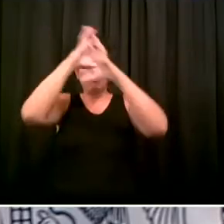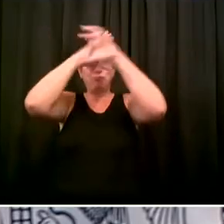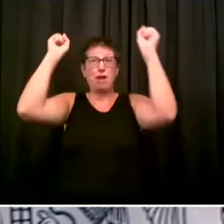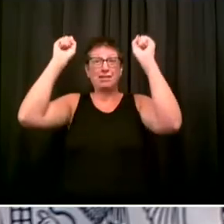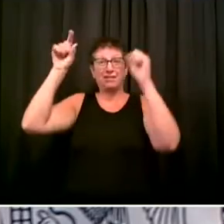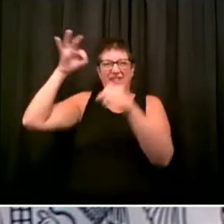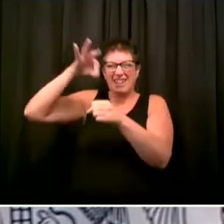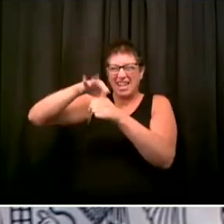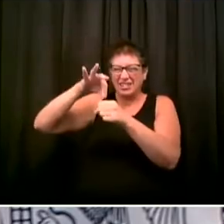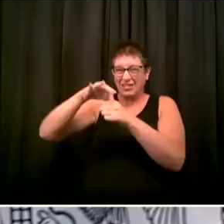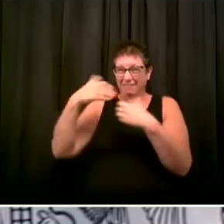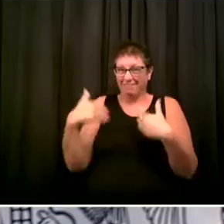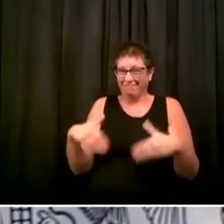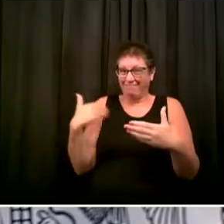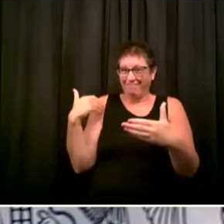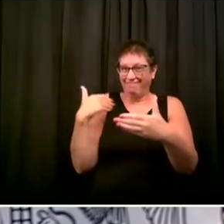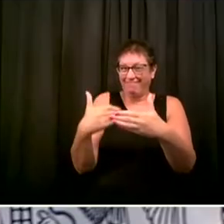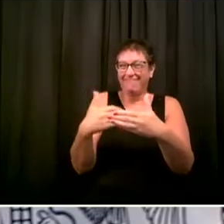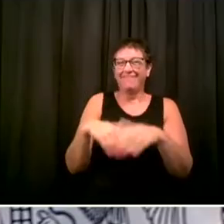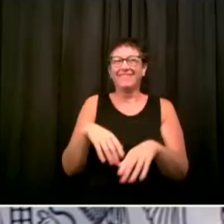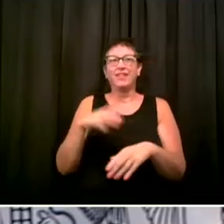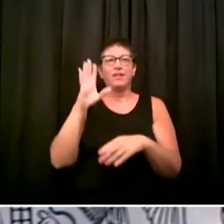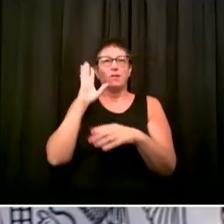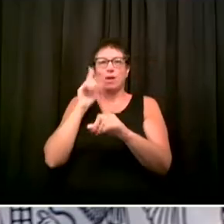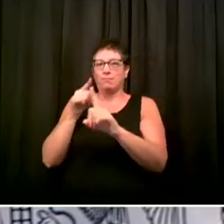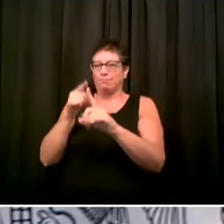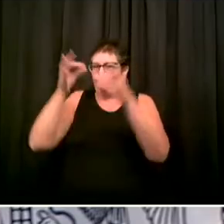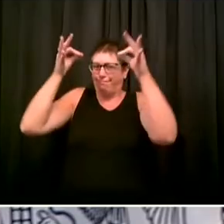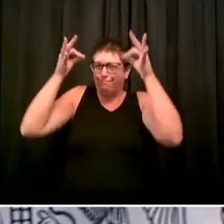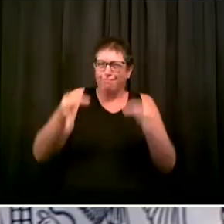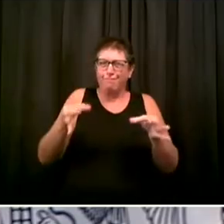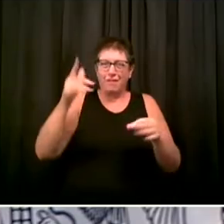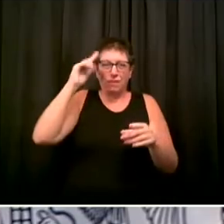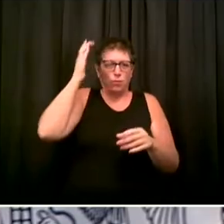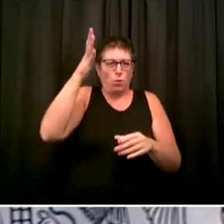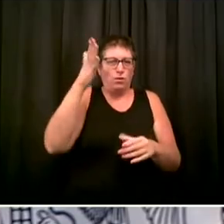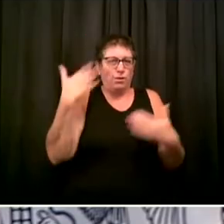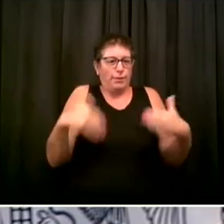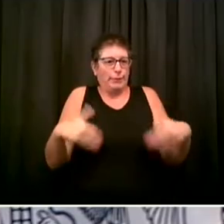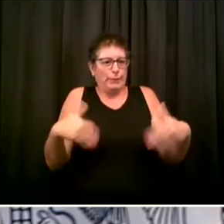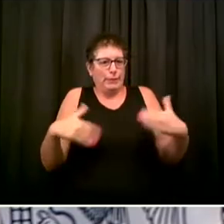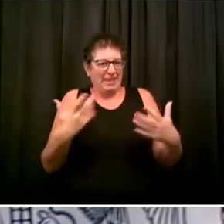EVERYONE HAS BEEN ANTICIPATING,